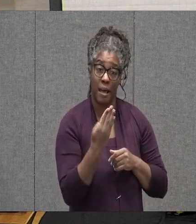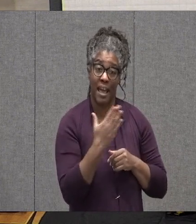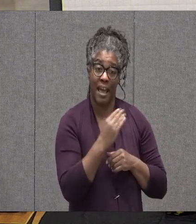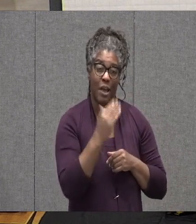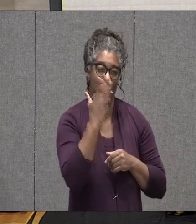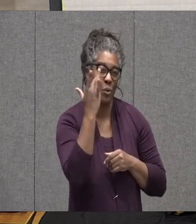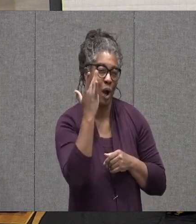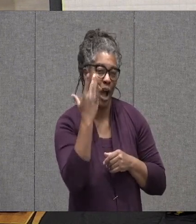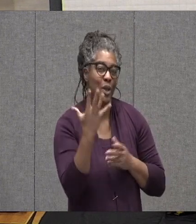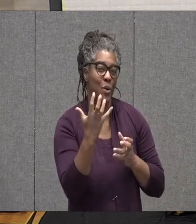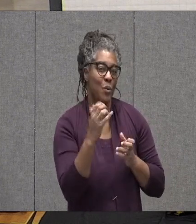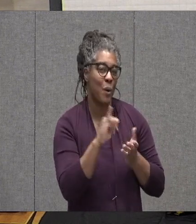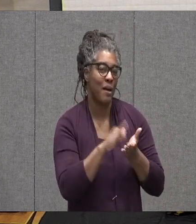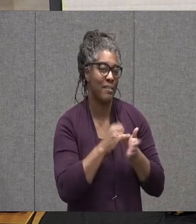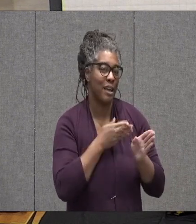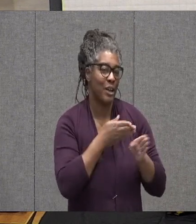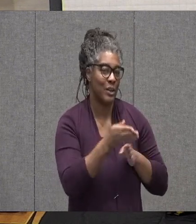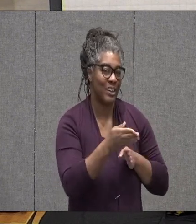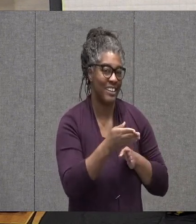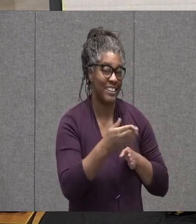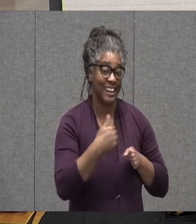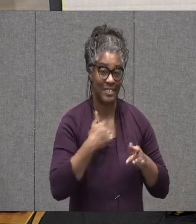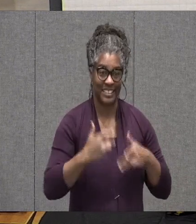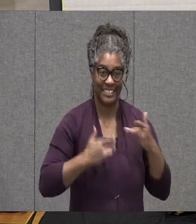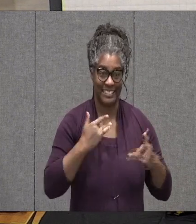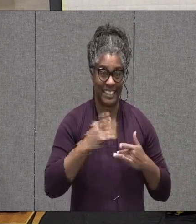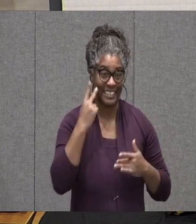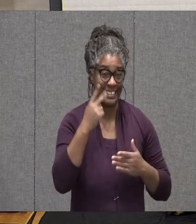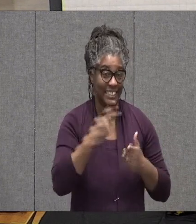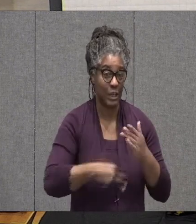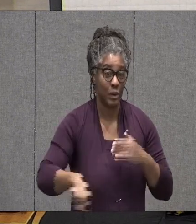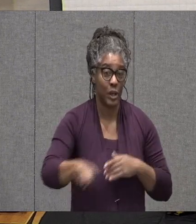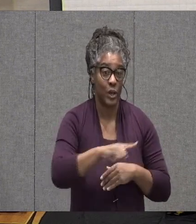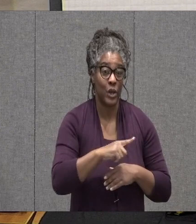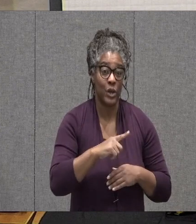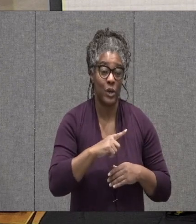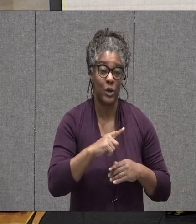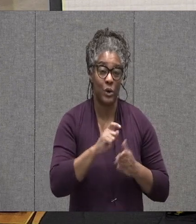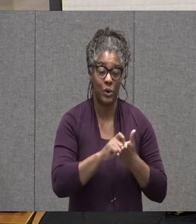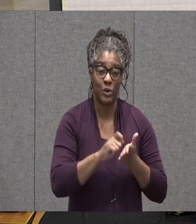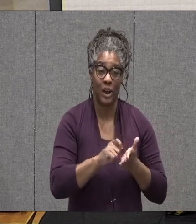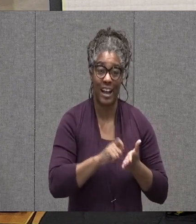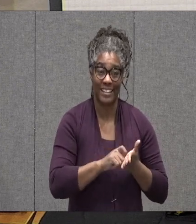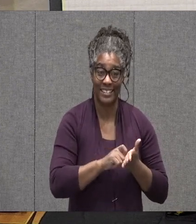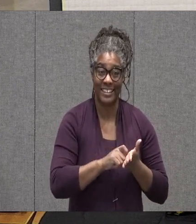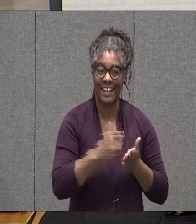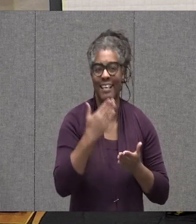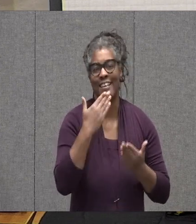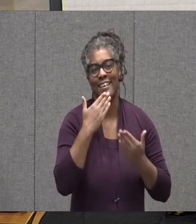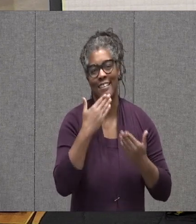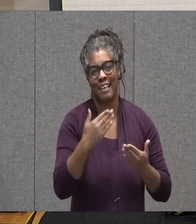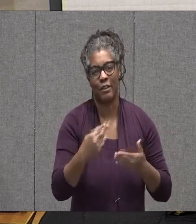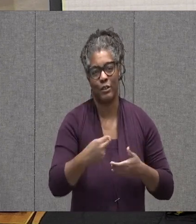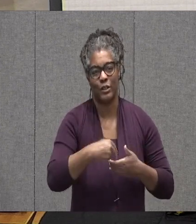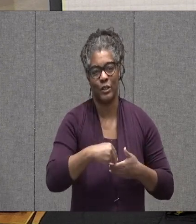I'm excited to see what you all write. Thank you for spending your morning with me. Next, we have Ms Mays who's gonna do